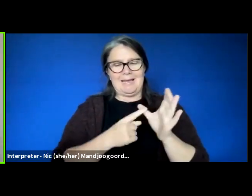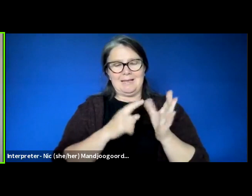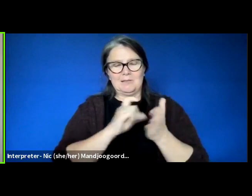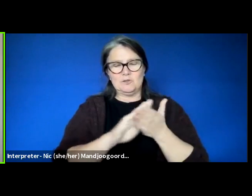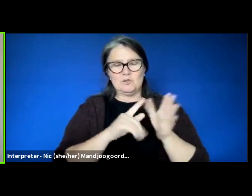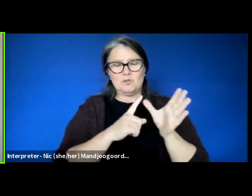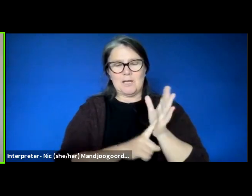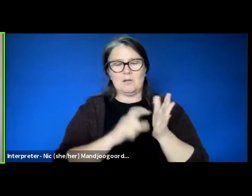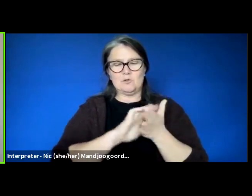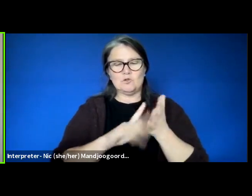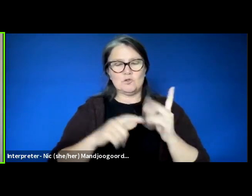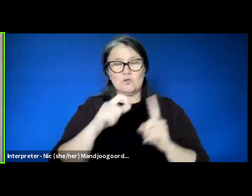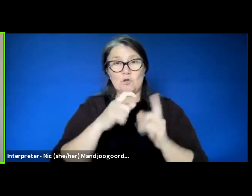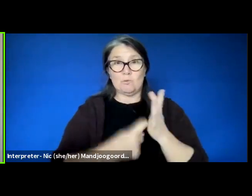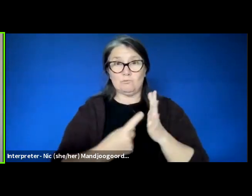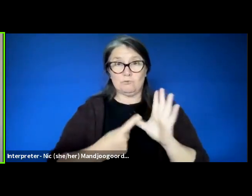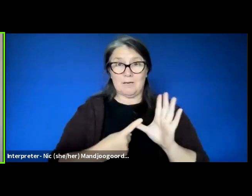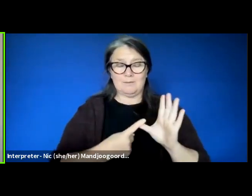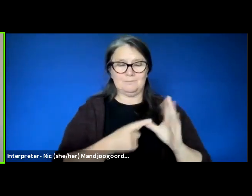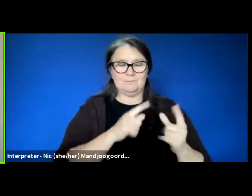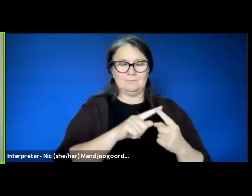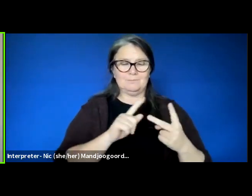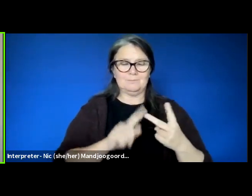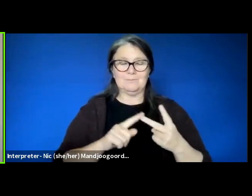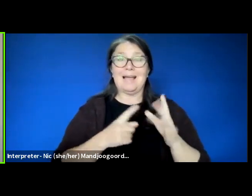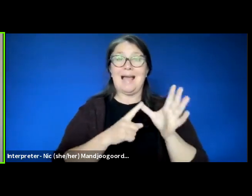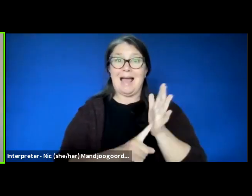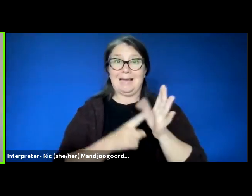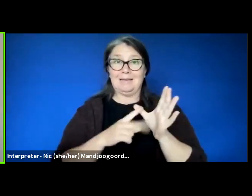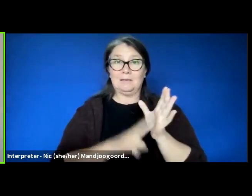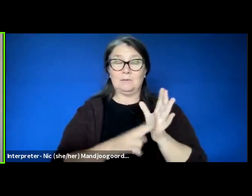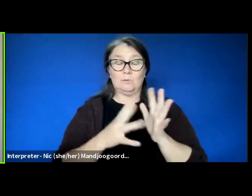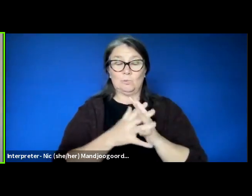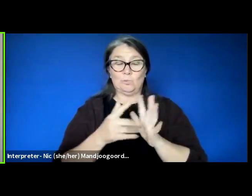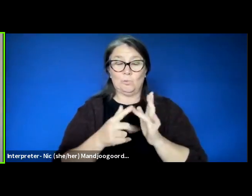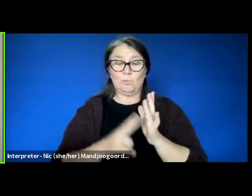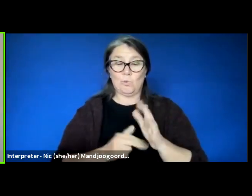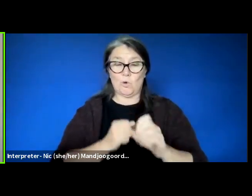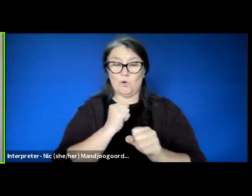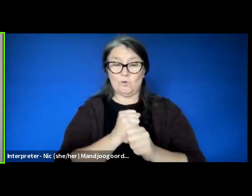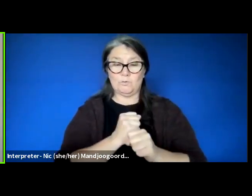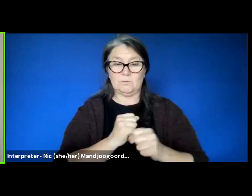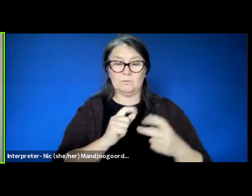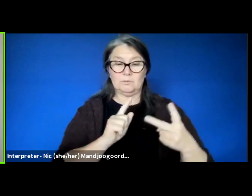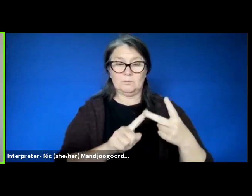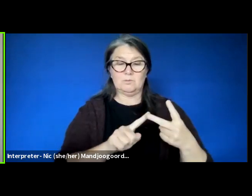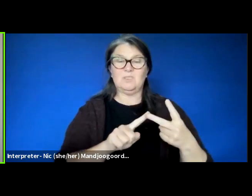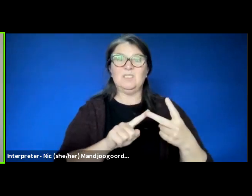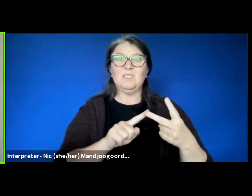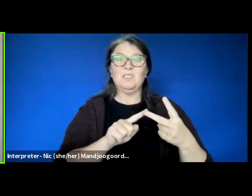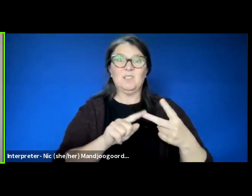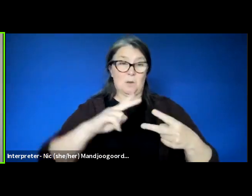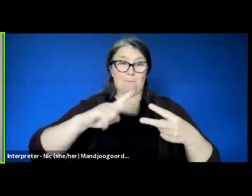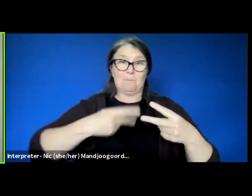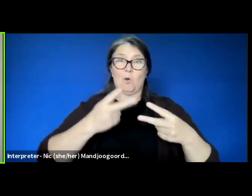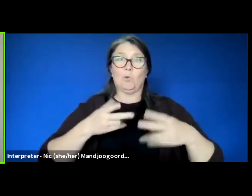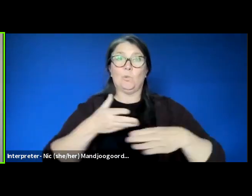uncharged chakra, the diversity, equity and inclusion lead for bass AJ Australia and New Zealand. Allenwood Alan wong, a principal Alan wong, a principal in the consumer practice of base AJ, and it